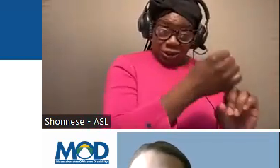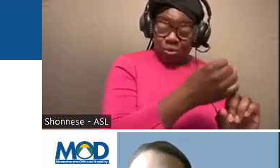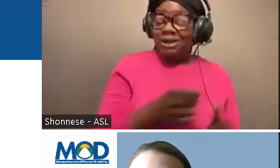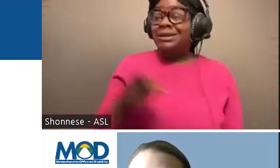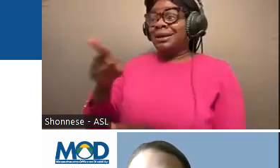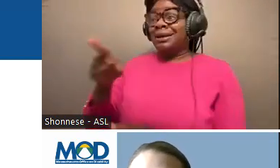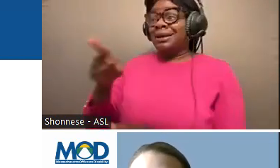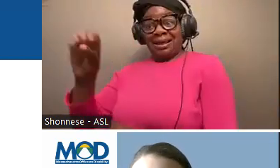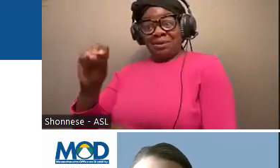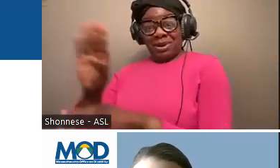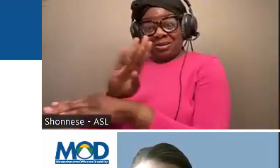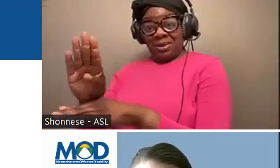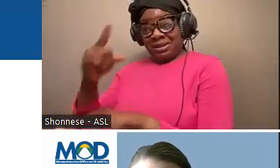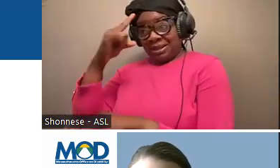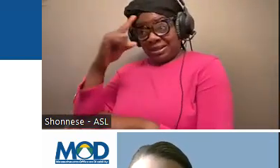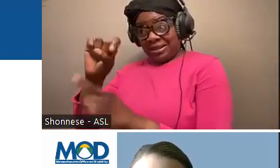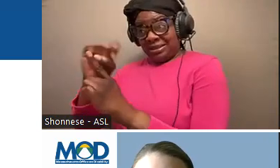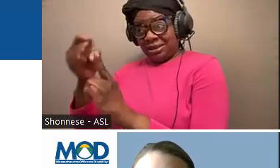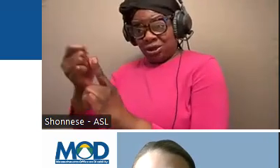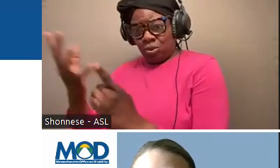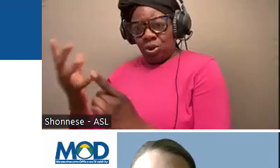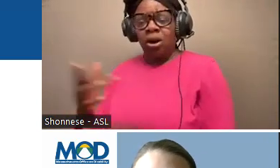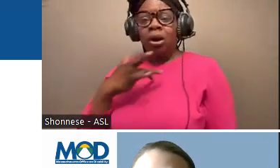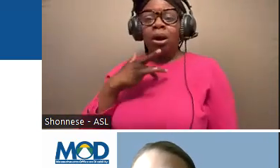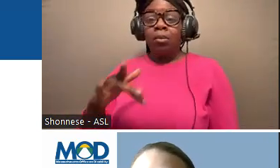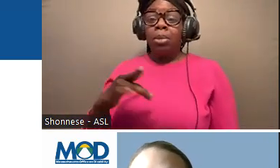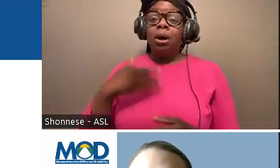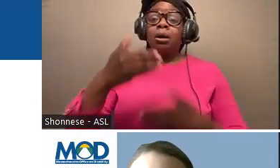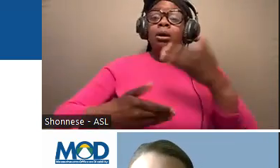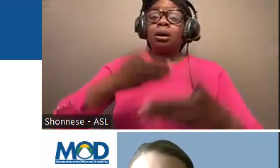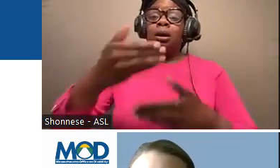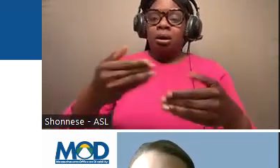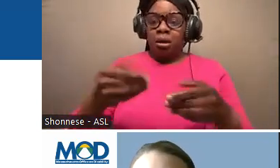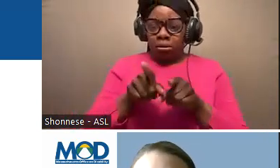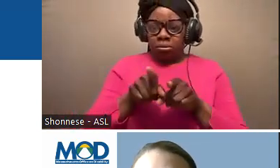tends to get further and further apart over time. So, just be careful about that